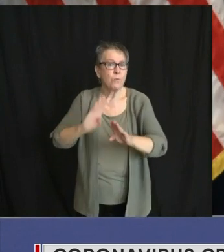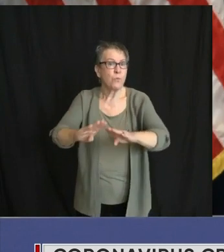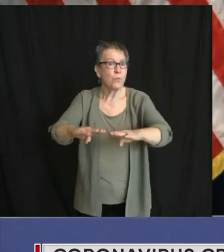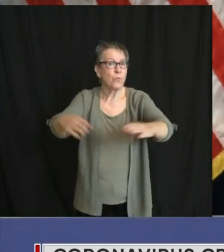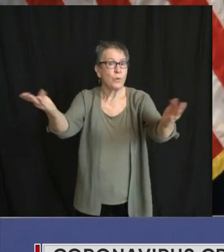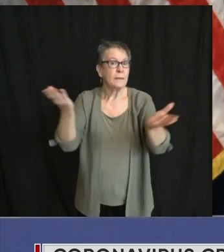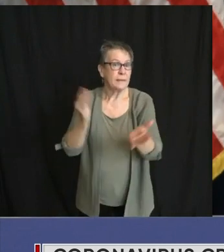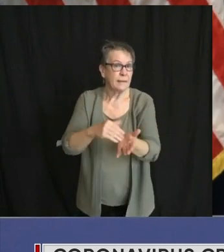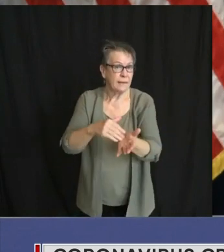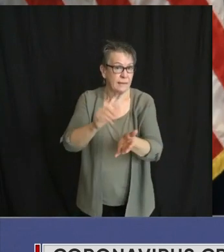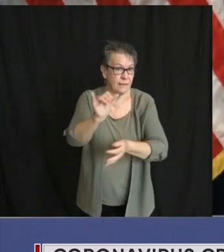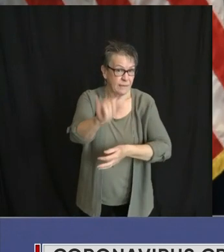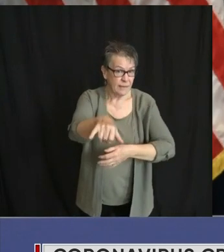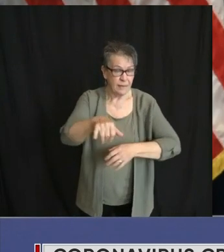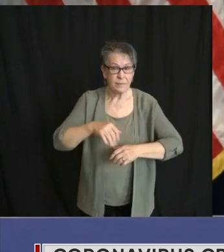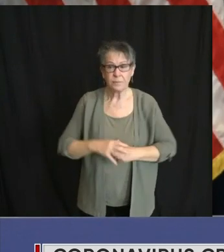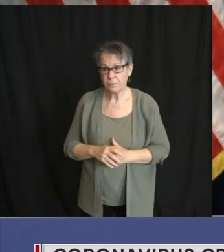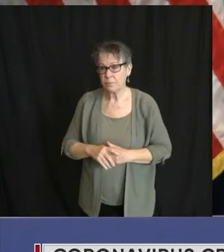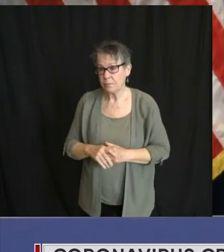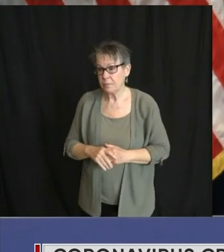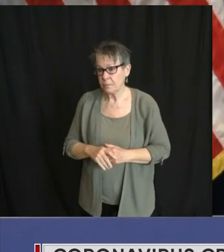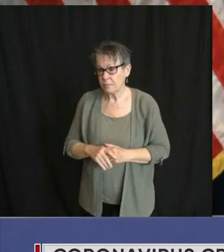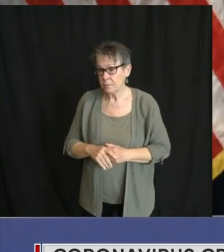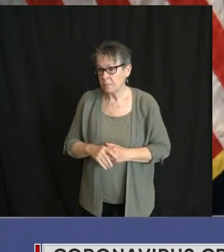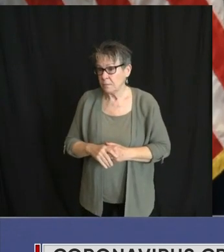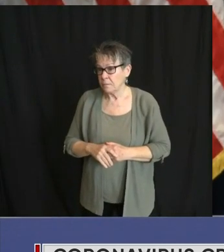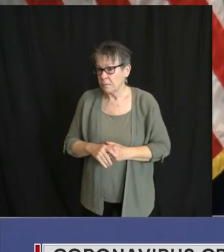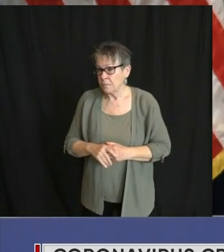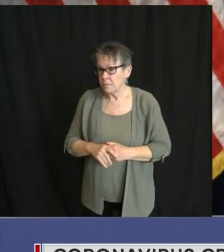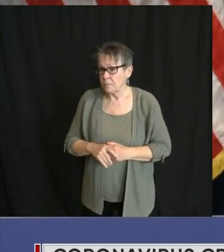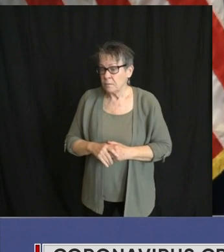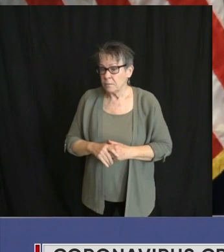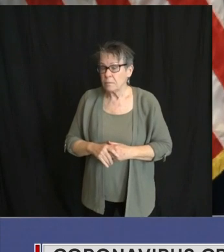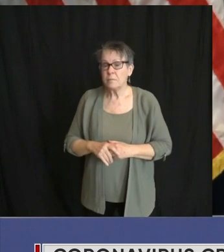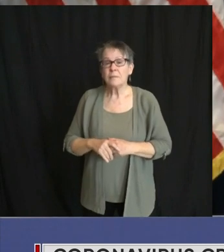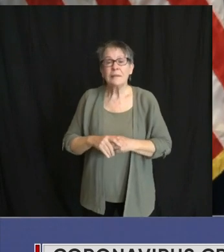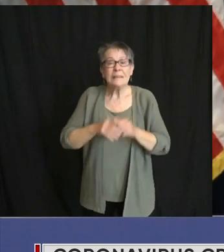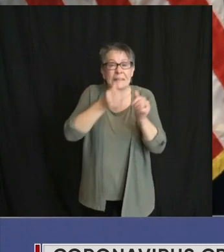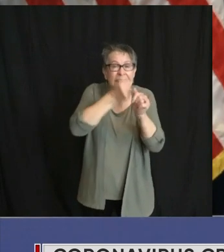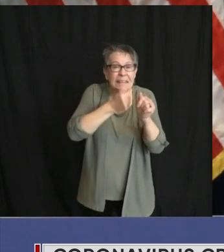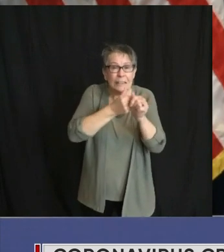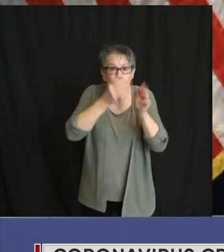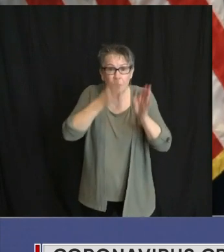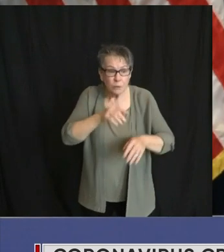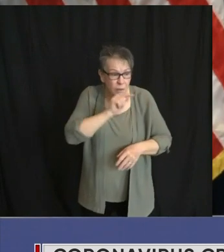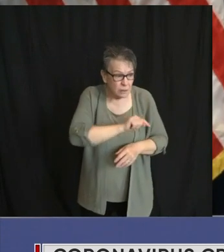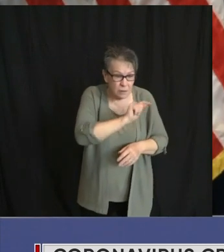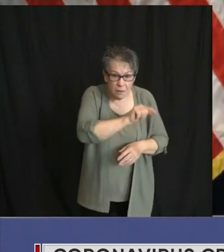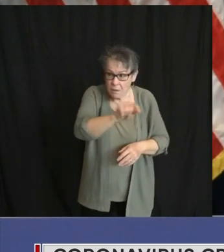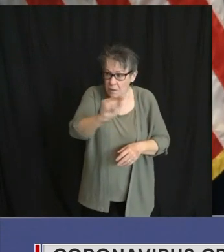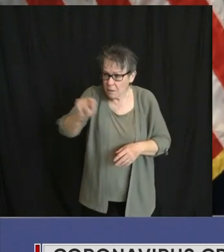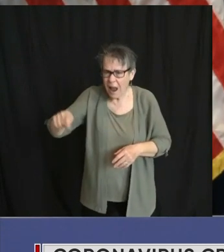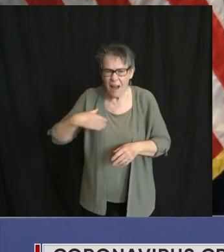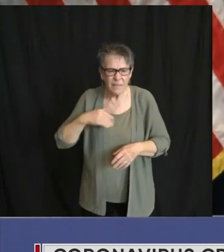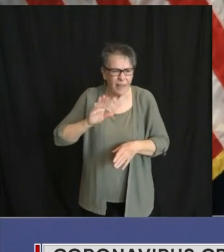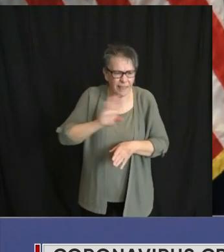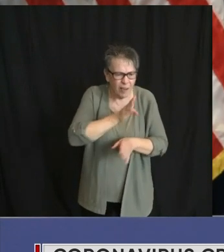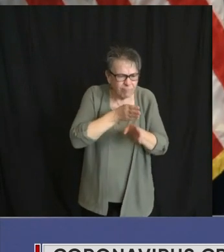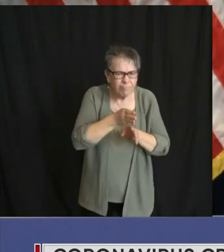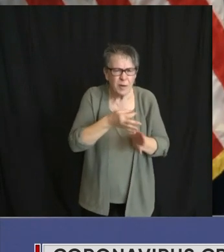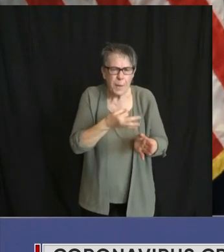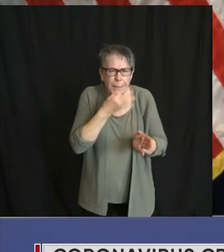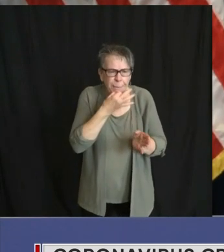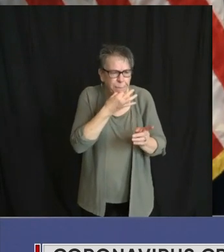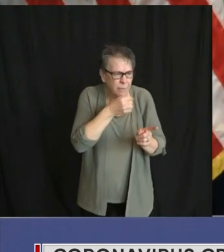THE WORD EXCEPTIONAL TO THE